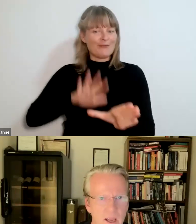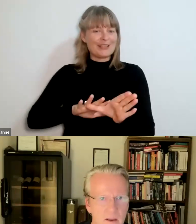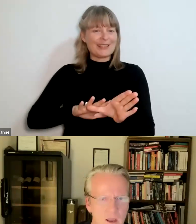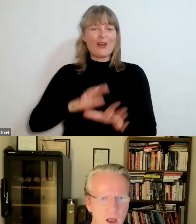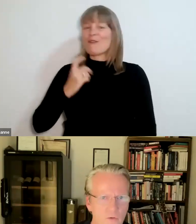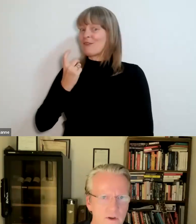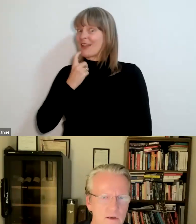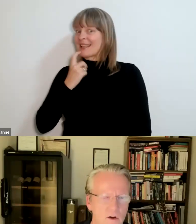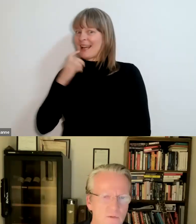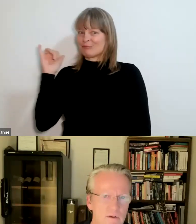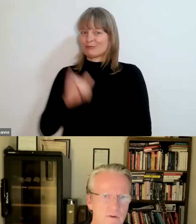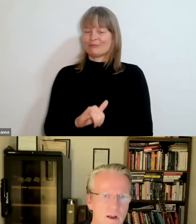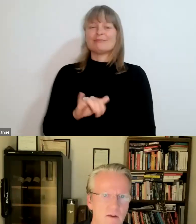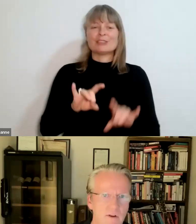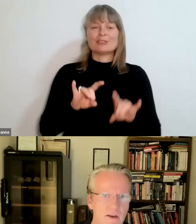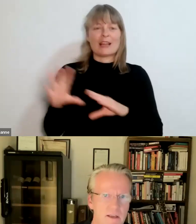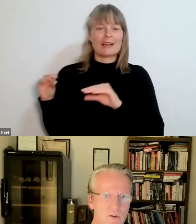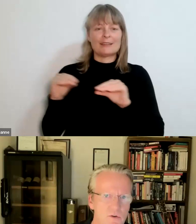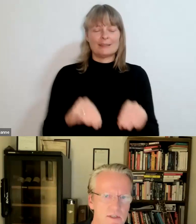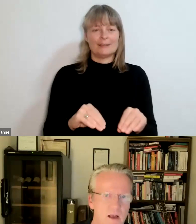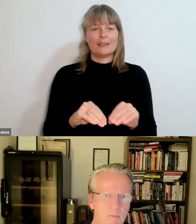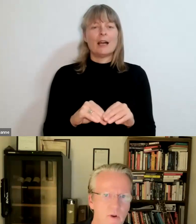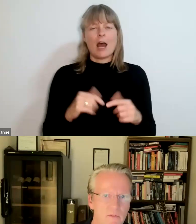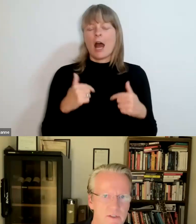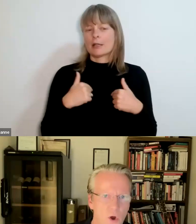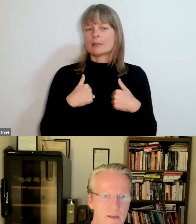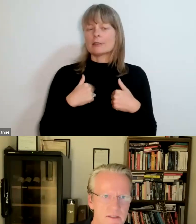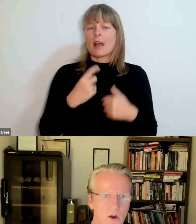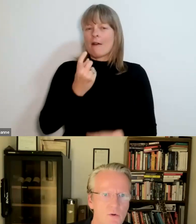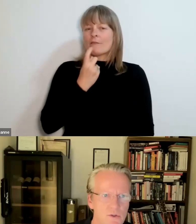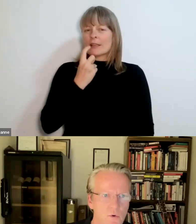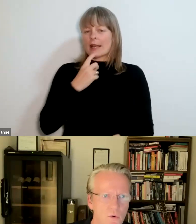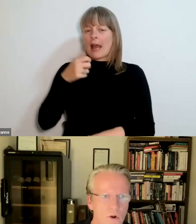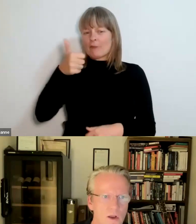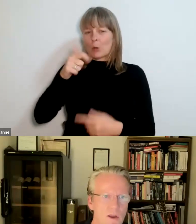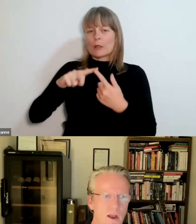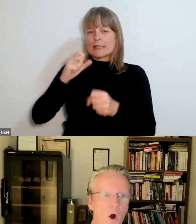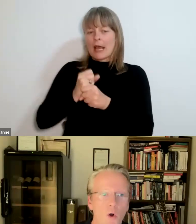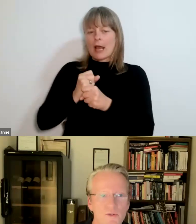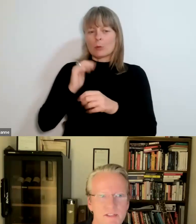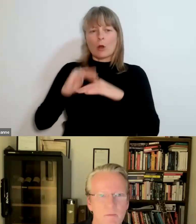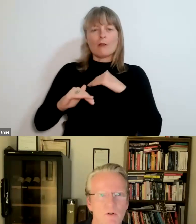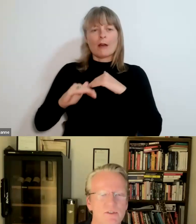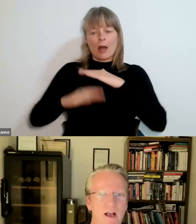But if I can, because again, I came to Australia several years ago in